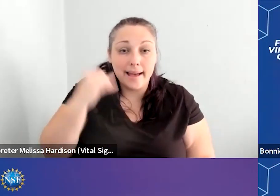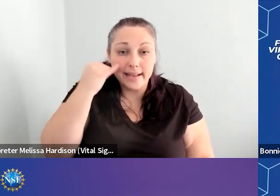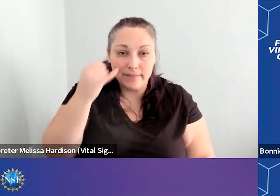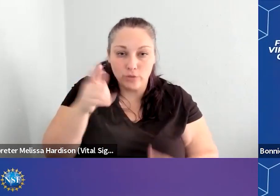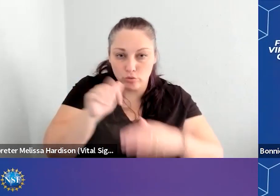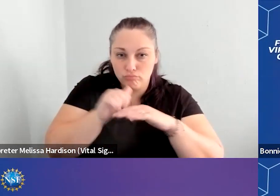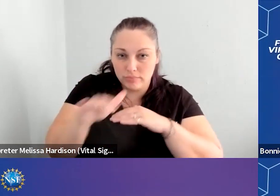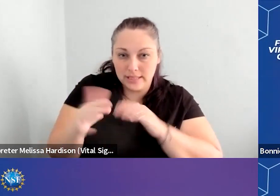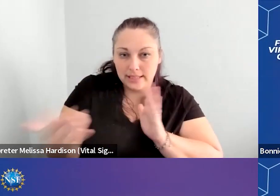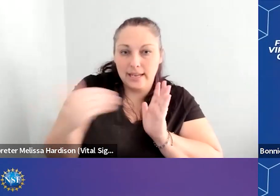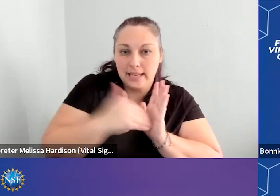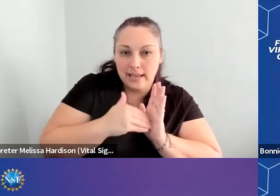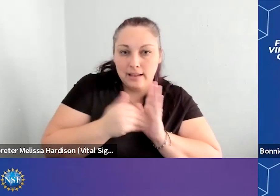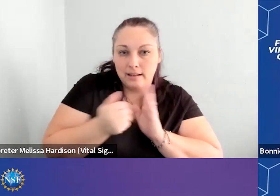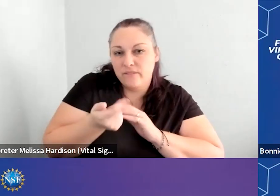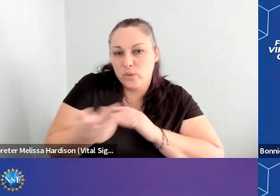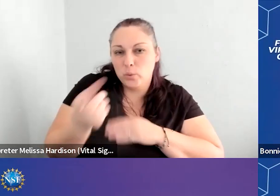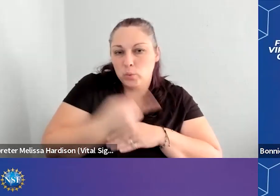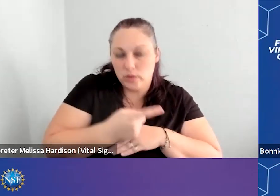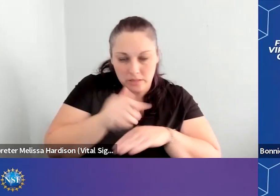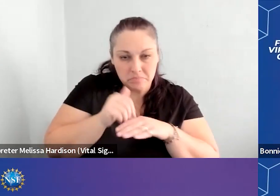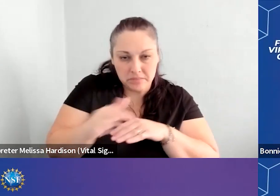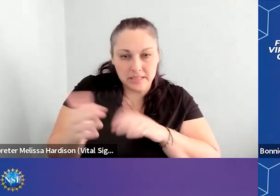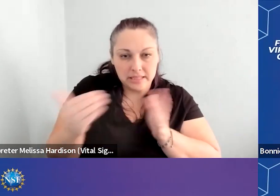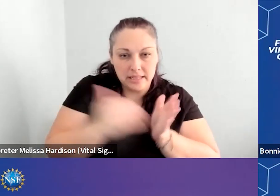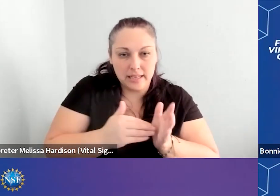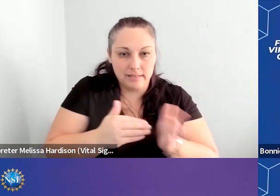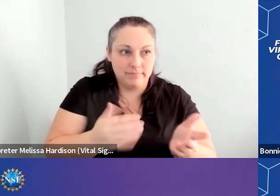Beth Strausser: yes. I hear you, Bonnie.